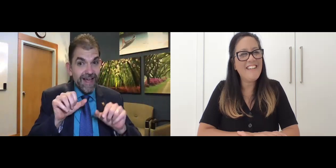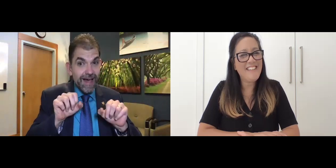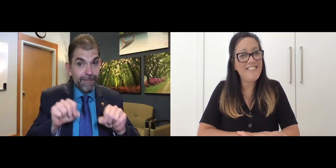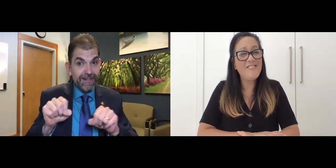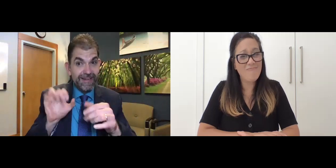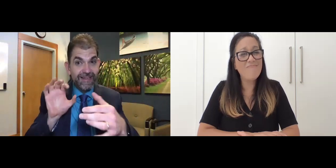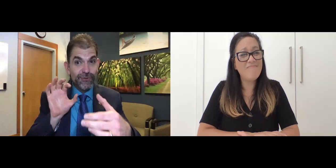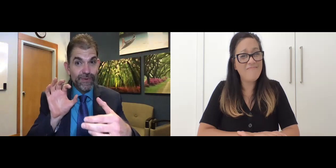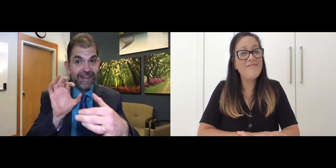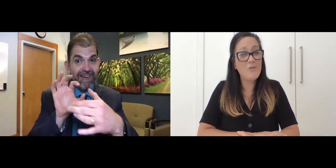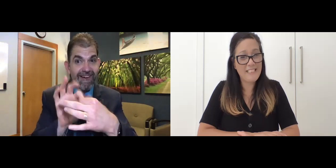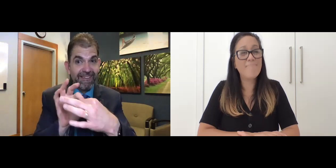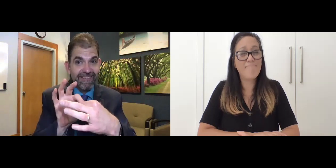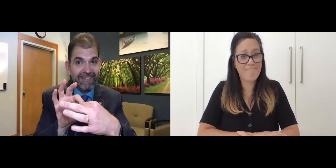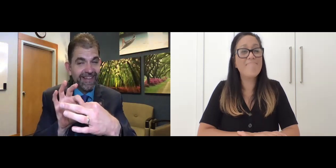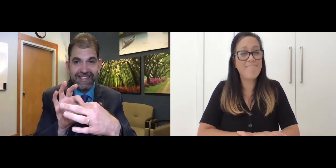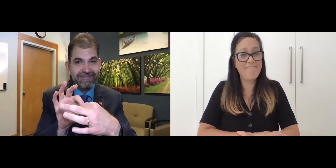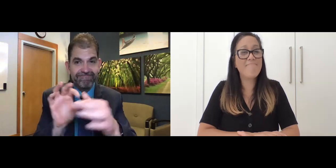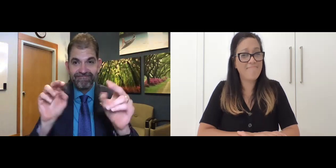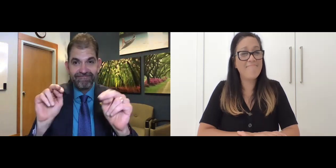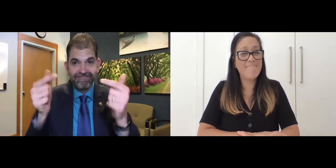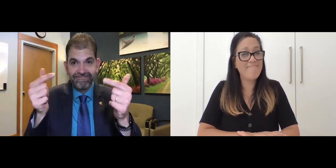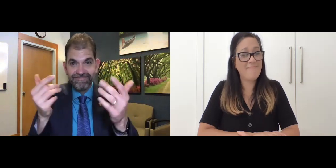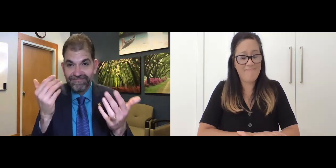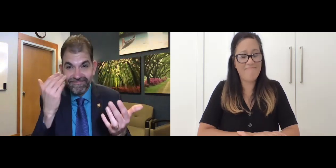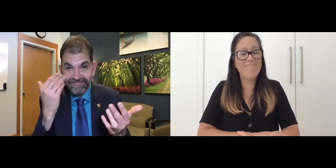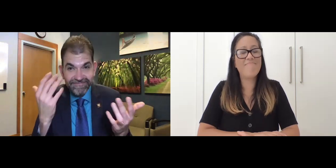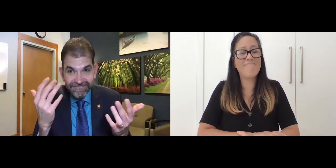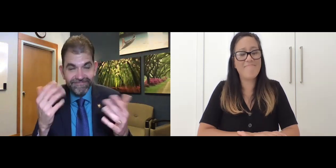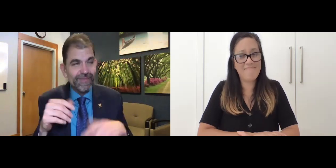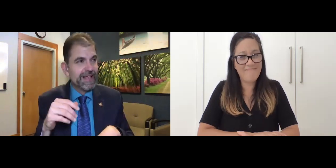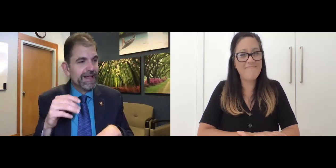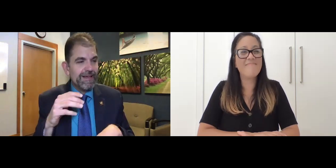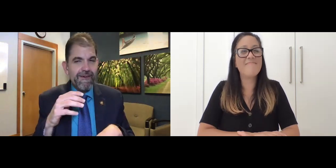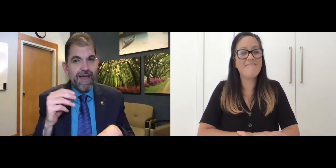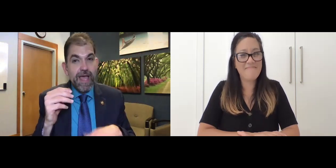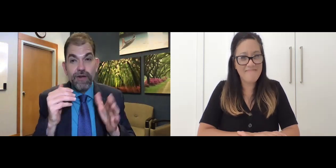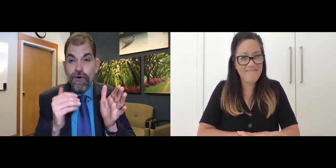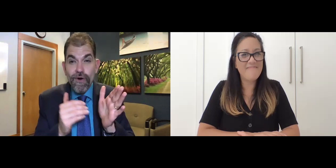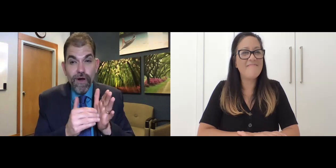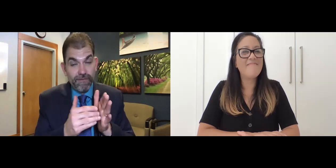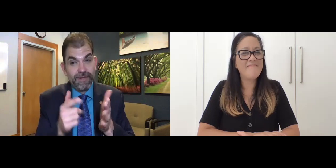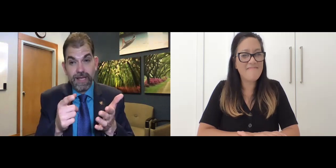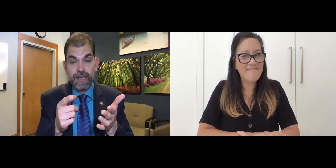successful. But if you don't have the ability to connect with others, you're going to have problems in life.